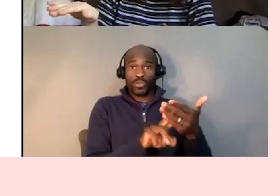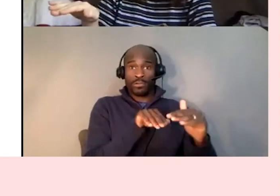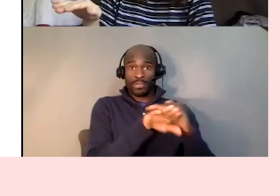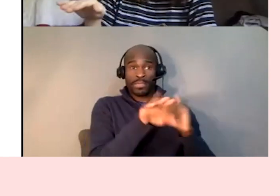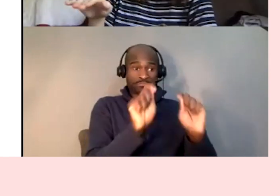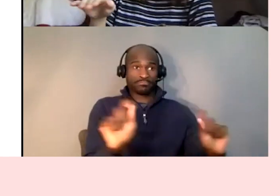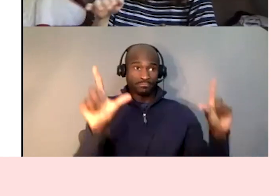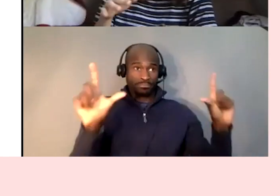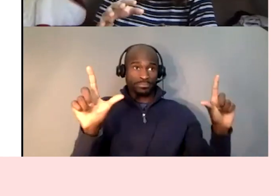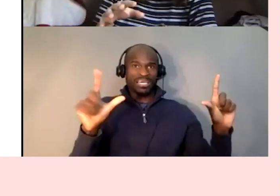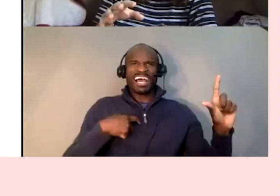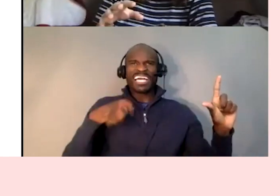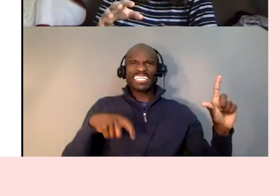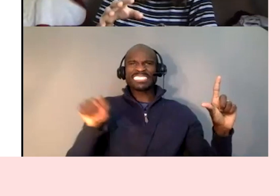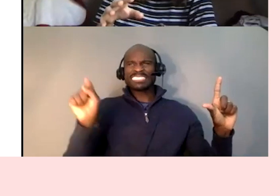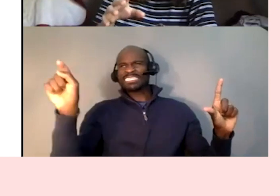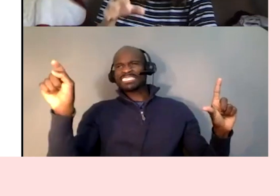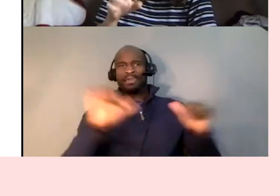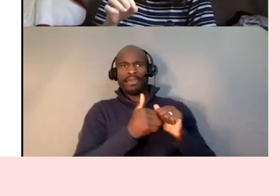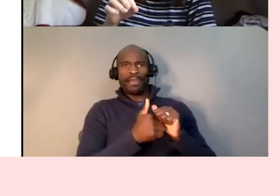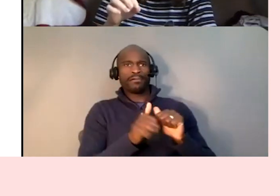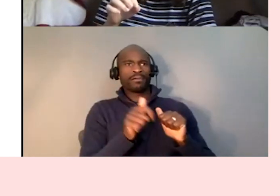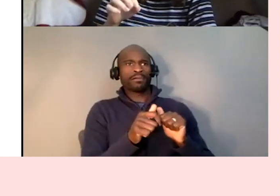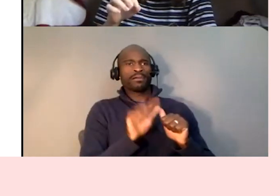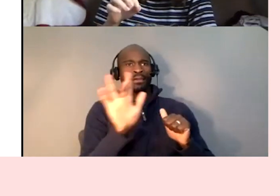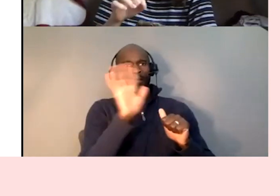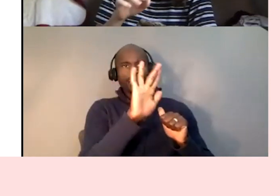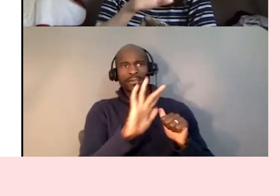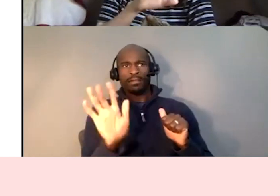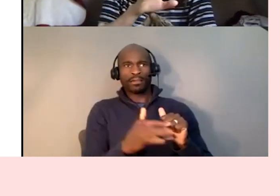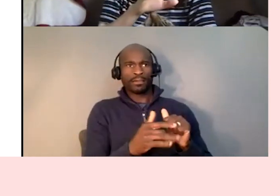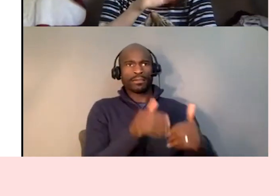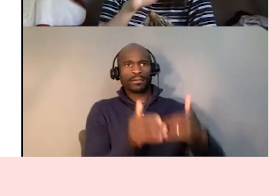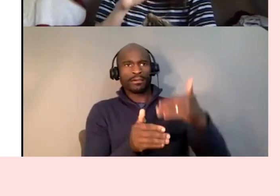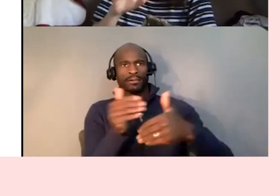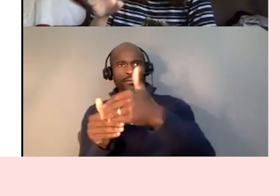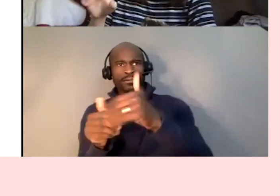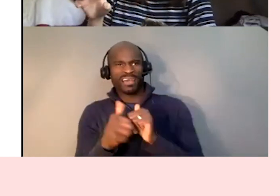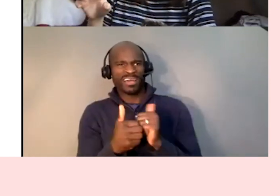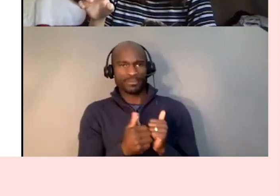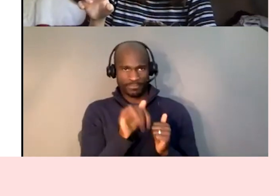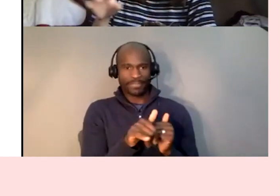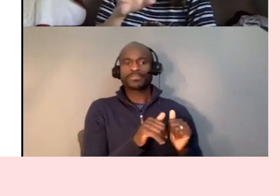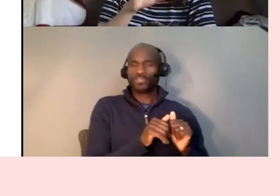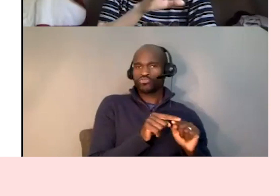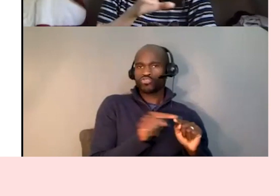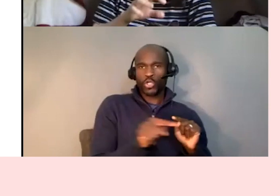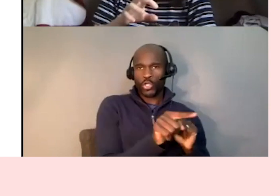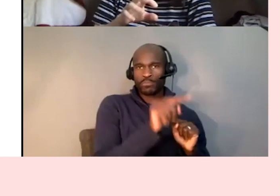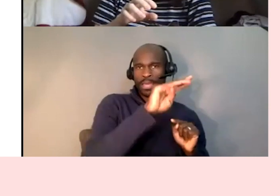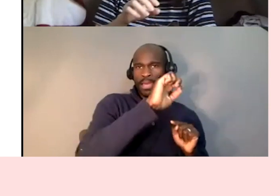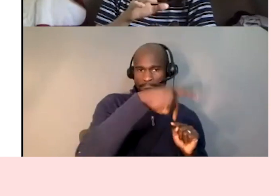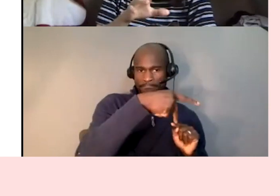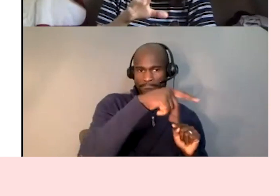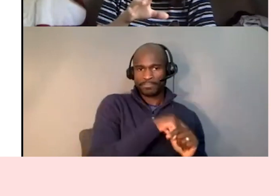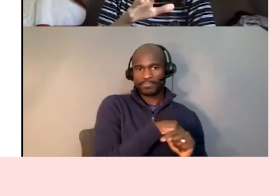etc. App flows are more specifically a map of all the pages that you could be using, so app flows